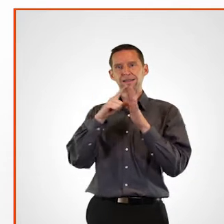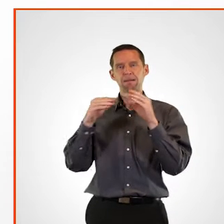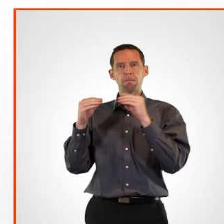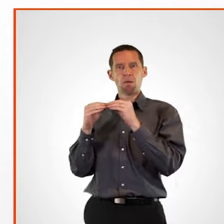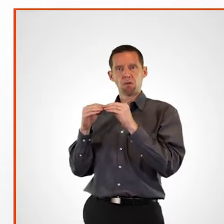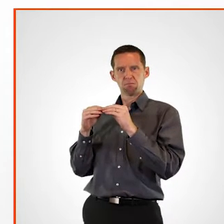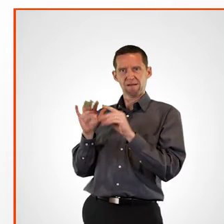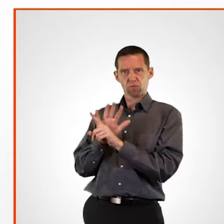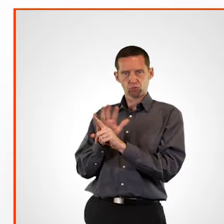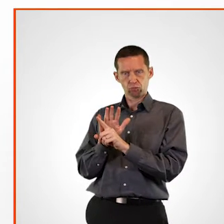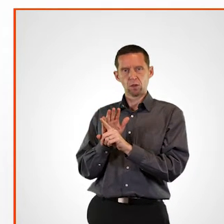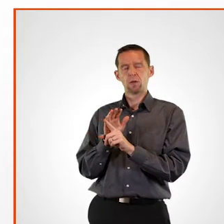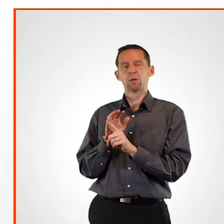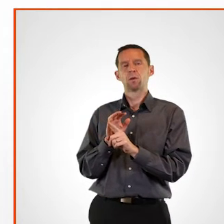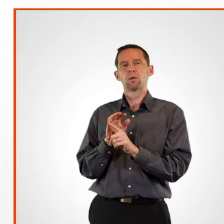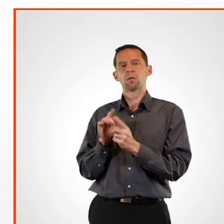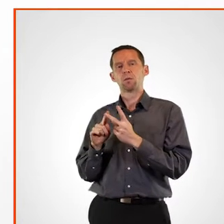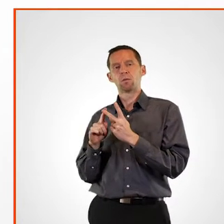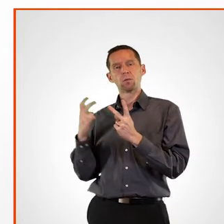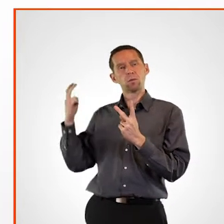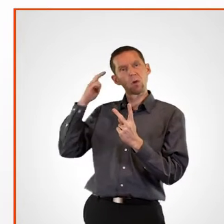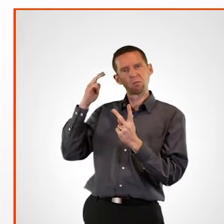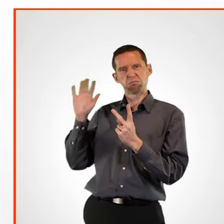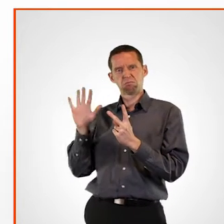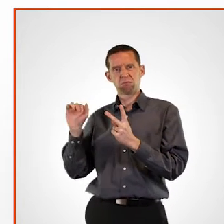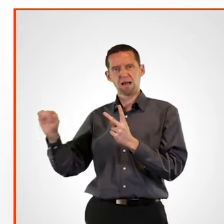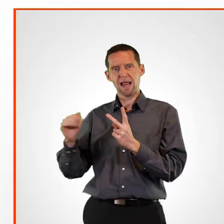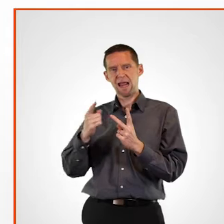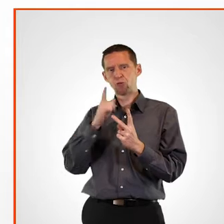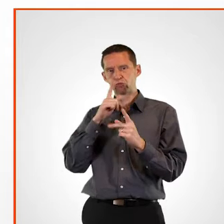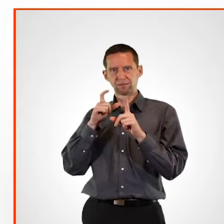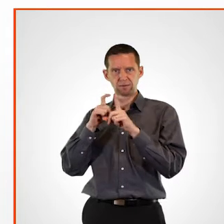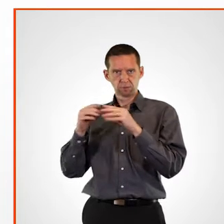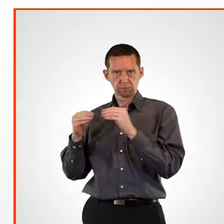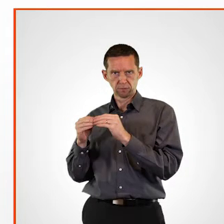and the cochlear implant group an average of 100dB.